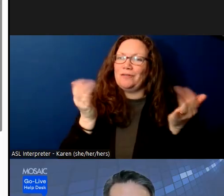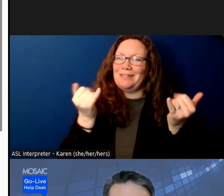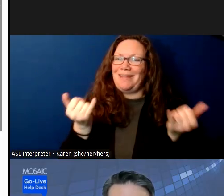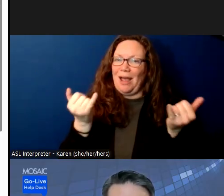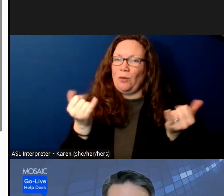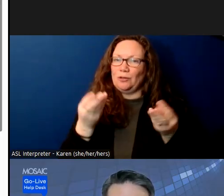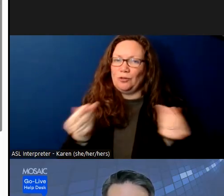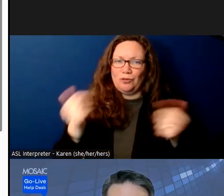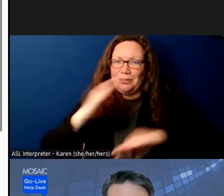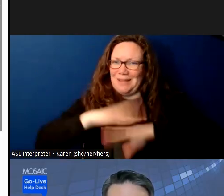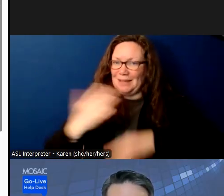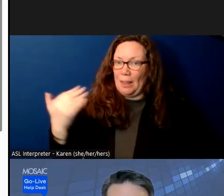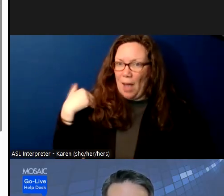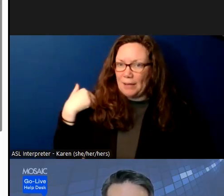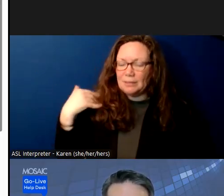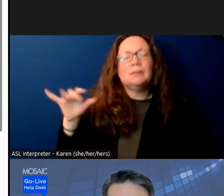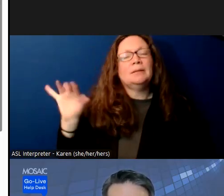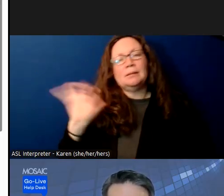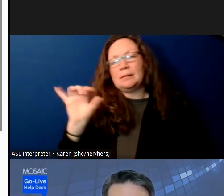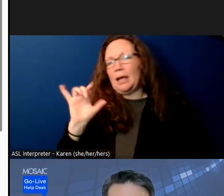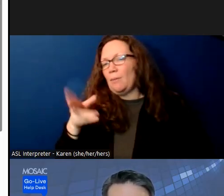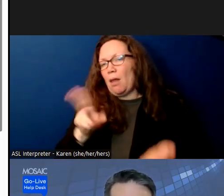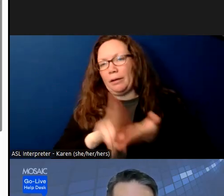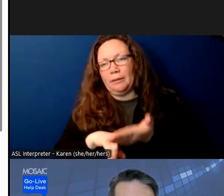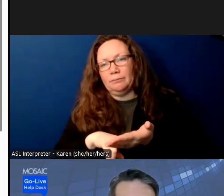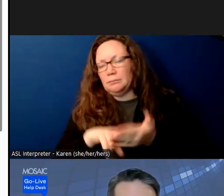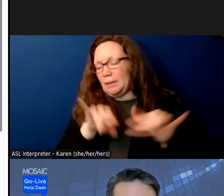that will be the same exact login for this system as well.